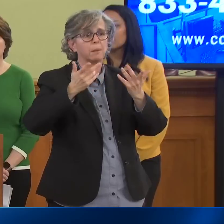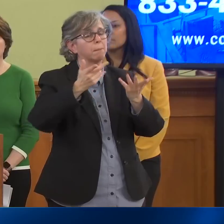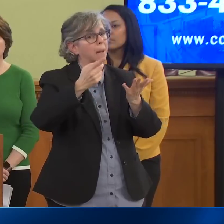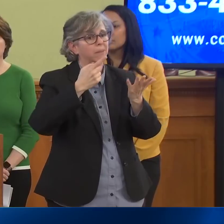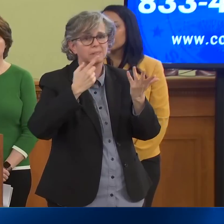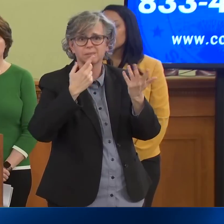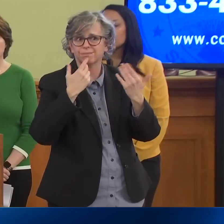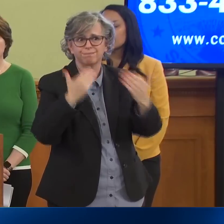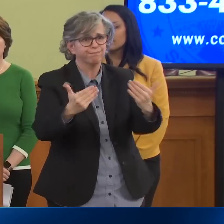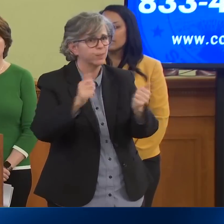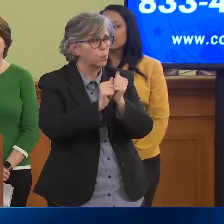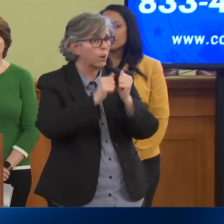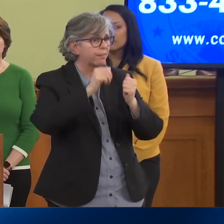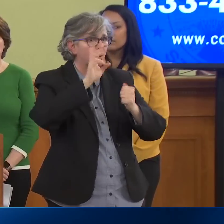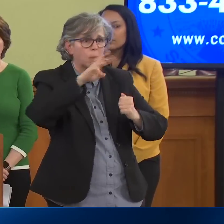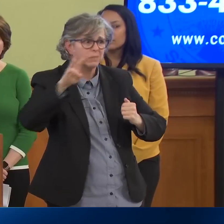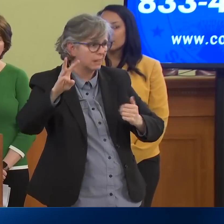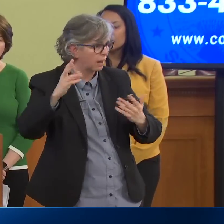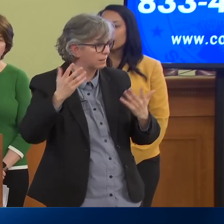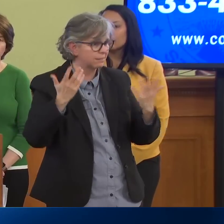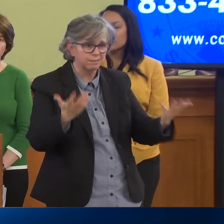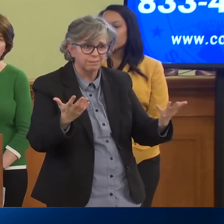WE WOULD SUGGEST THAT PEOPLE GO